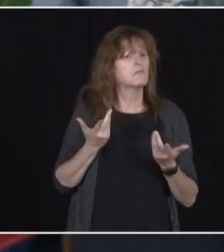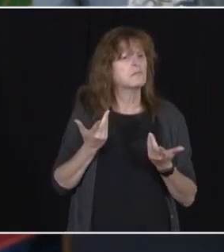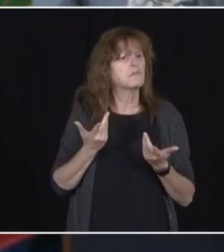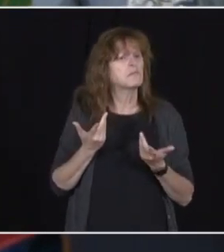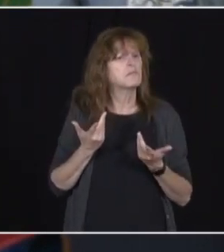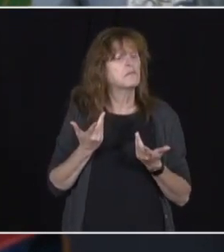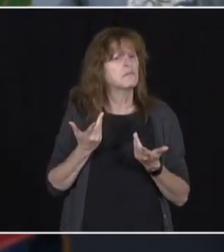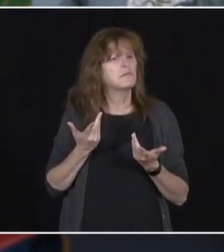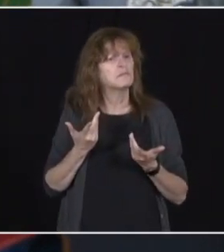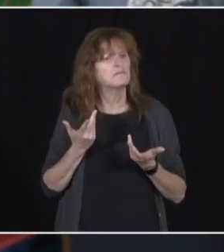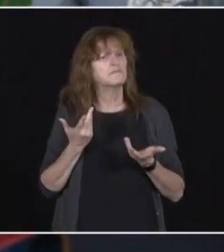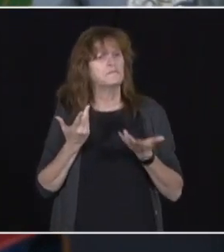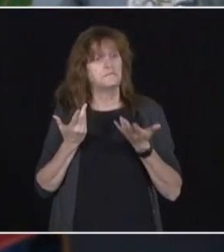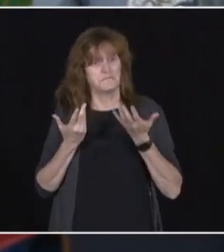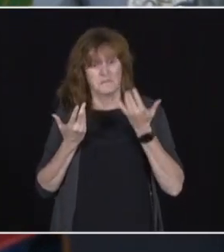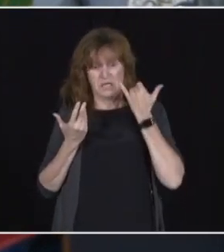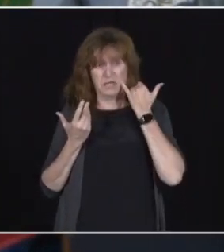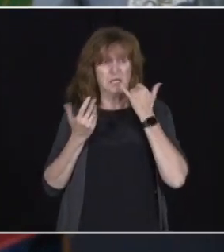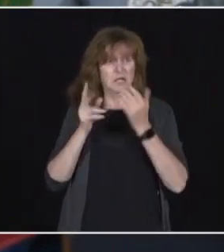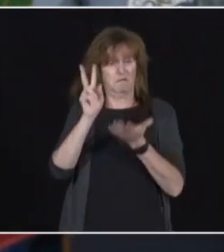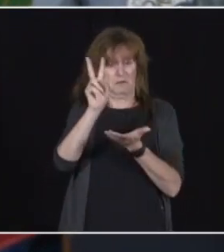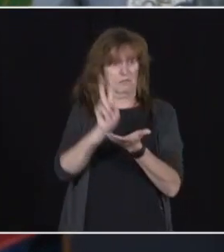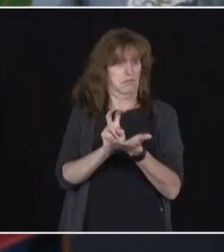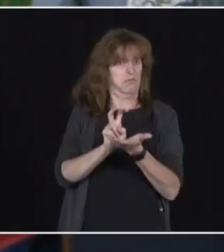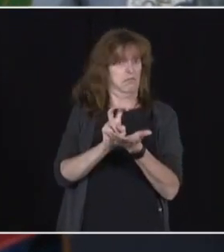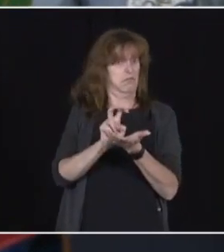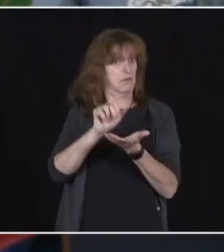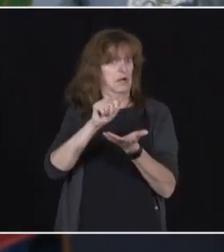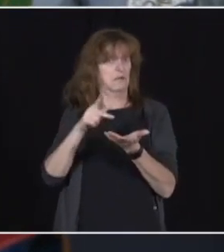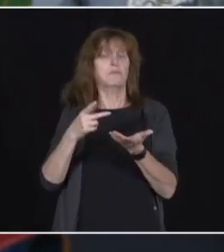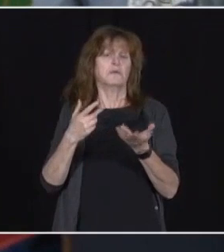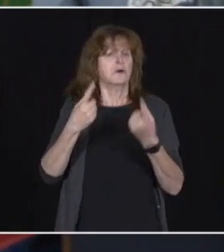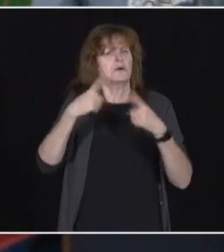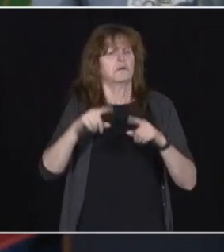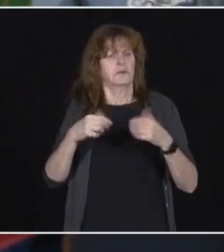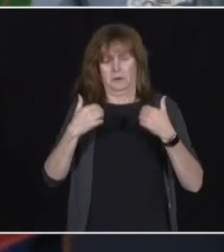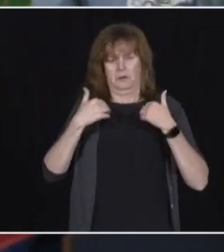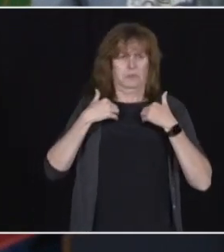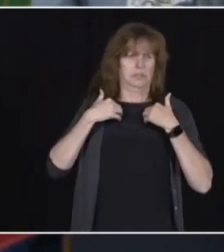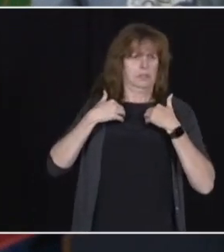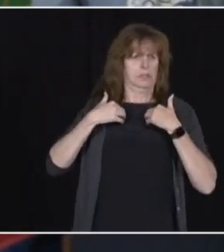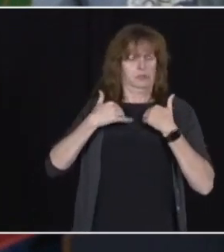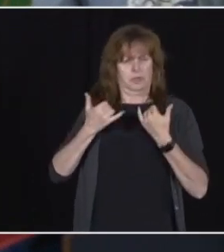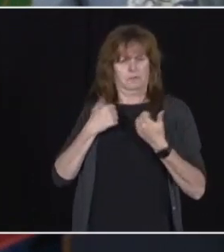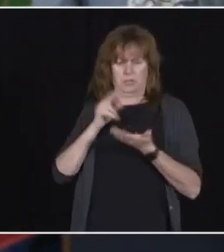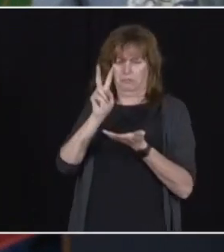head start with this app gets empty on notification? Example, if I was on it today